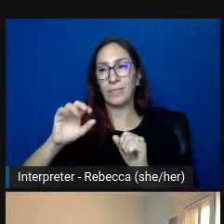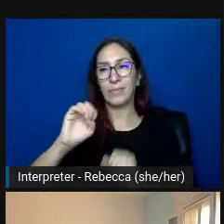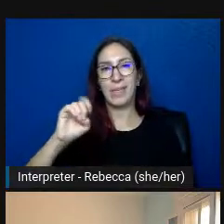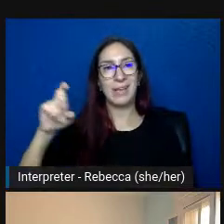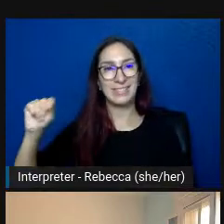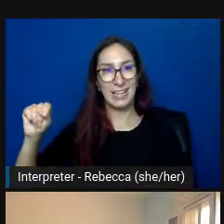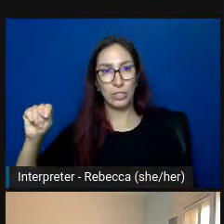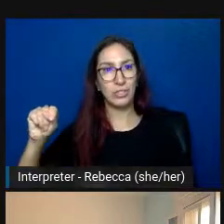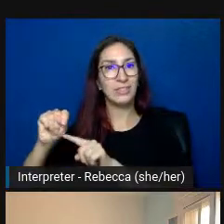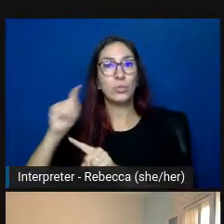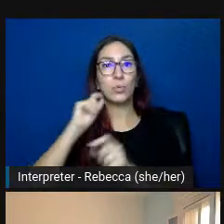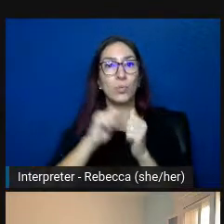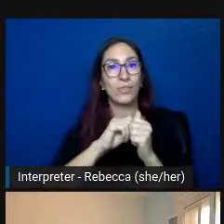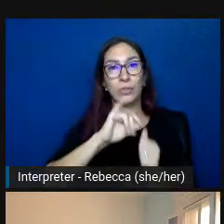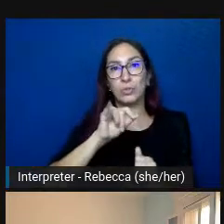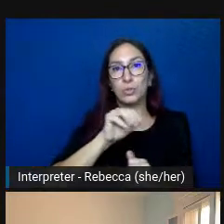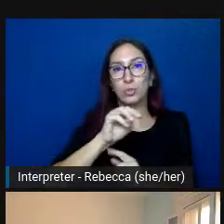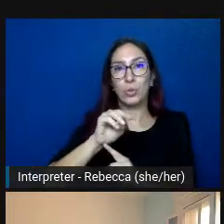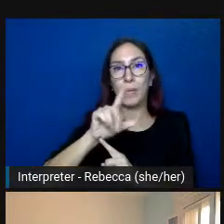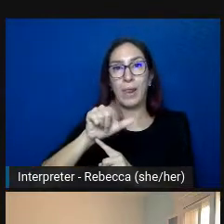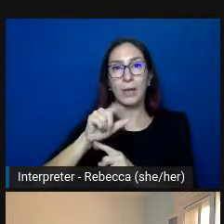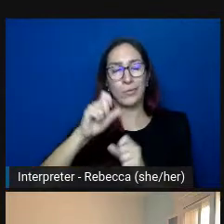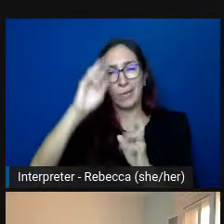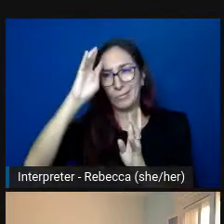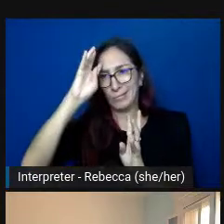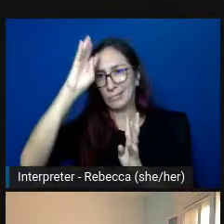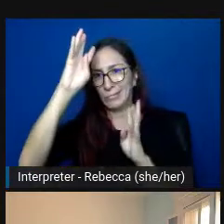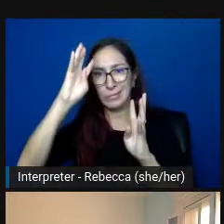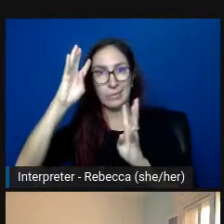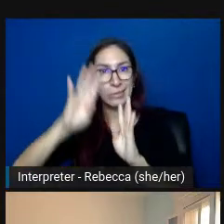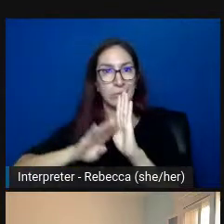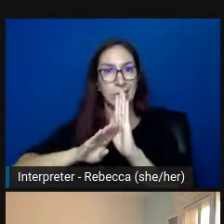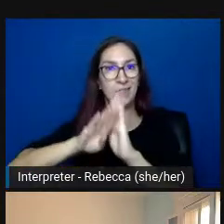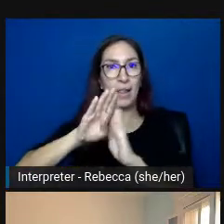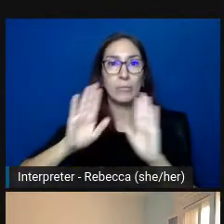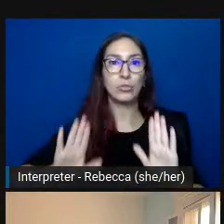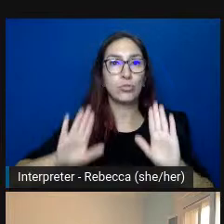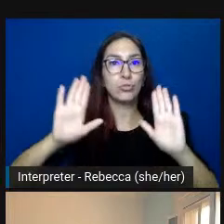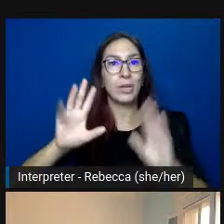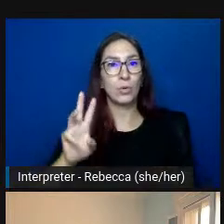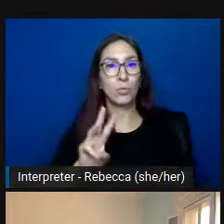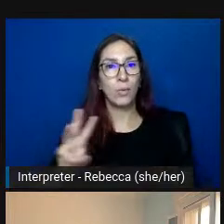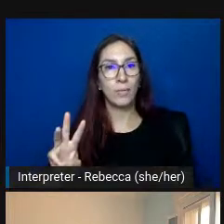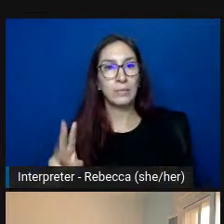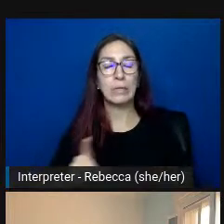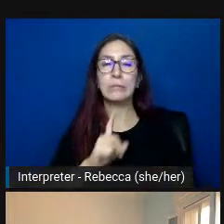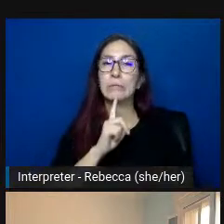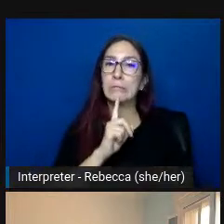website, corporate website with no setback Plugins. You can